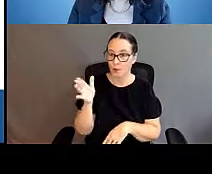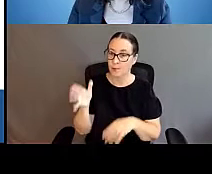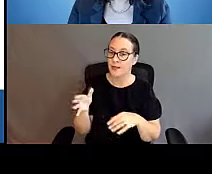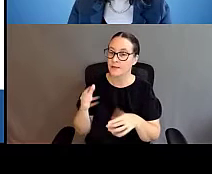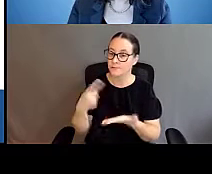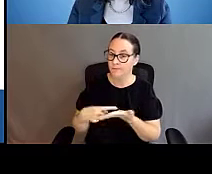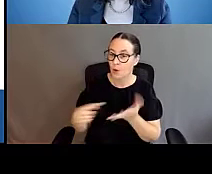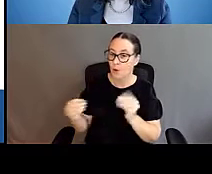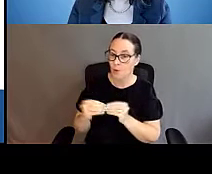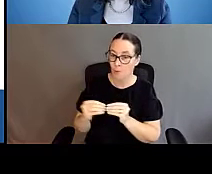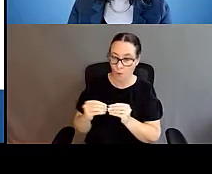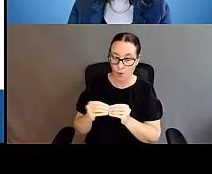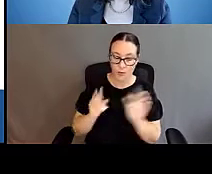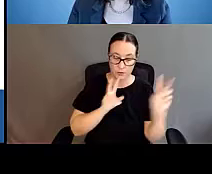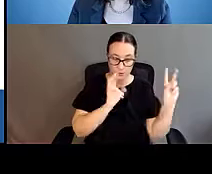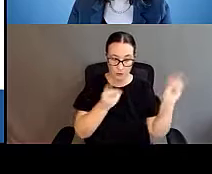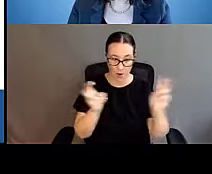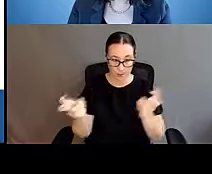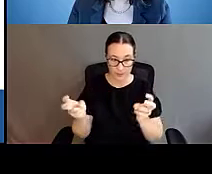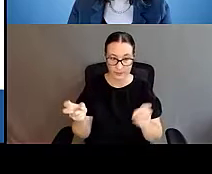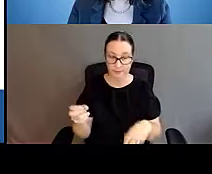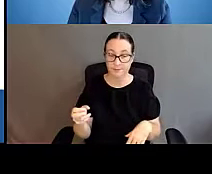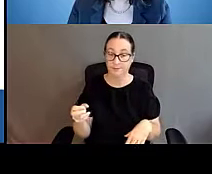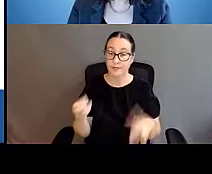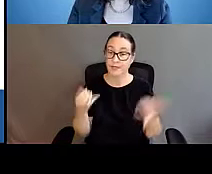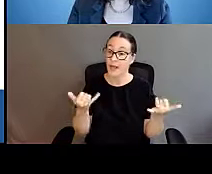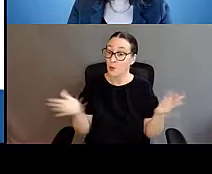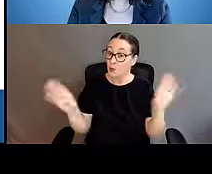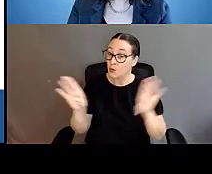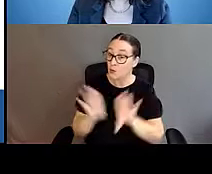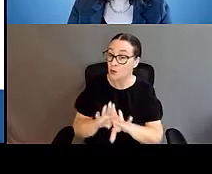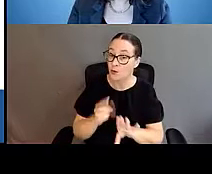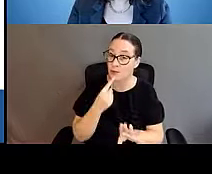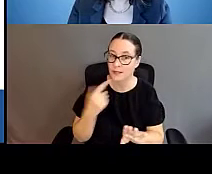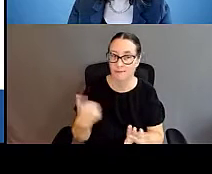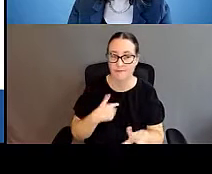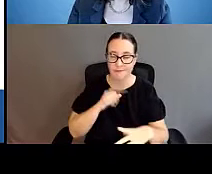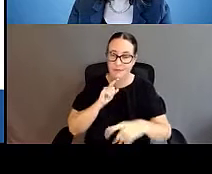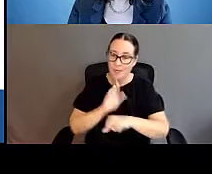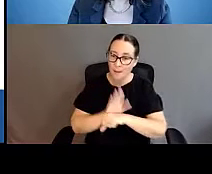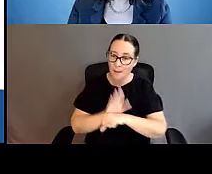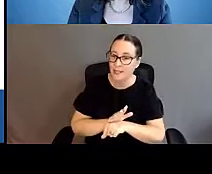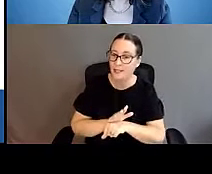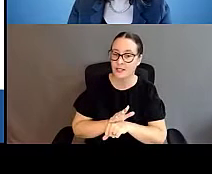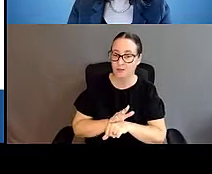We also want to close by saying we're committed to keeping you folks in the loop as much as possible,